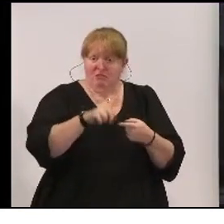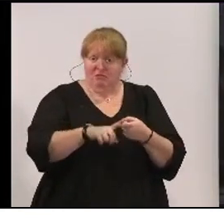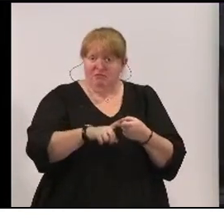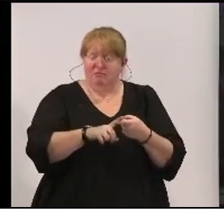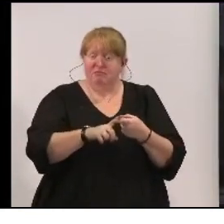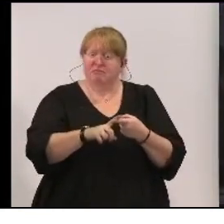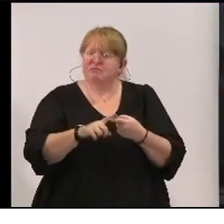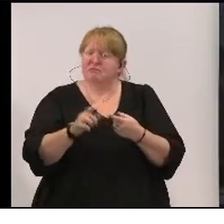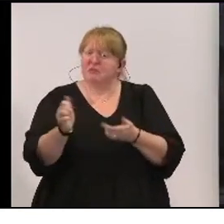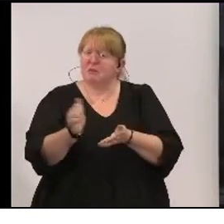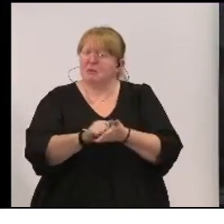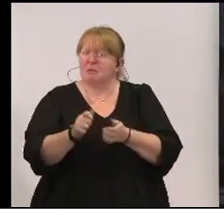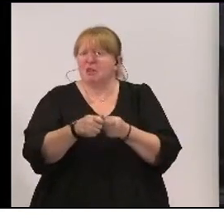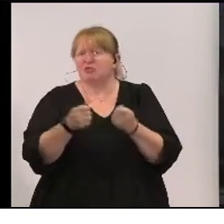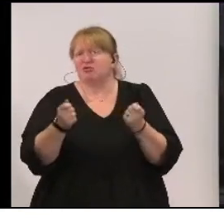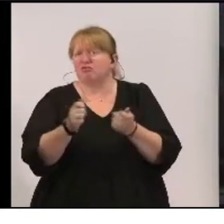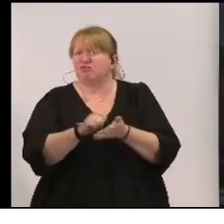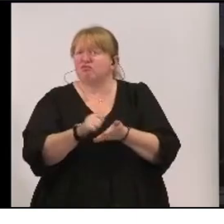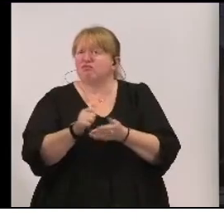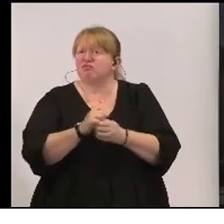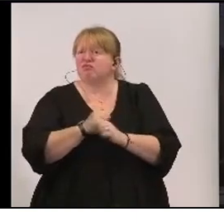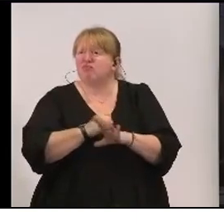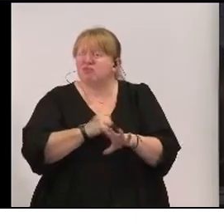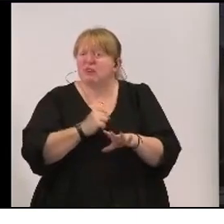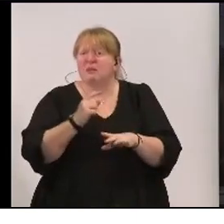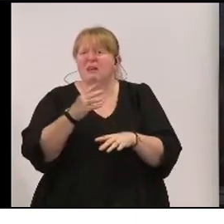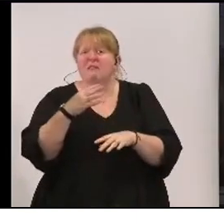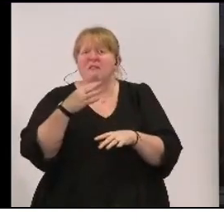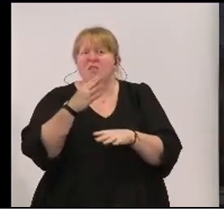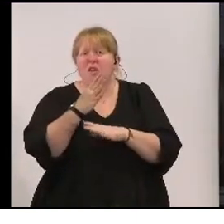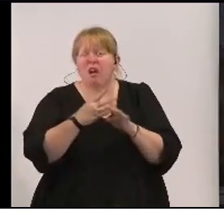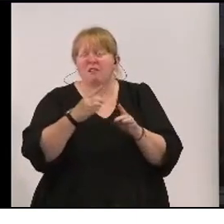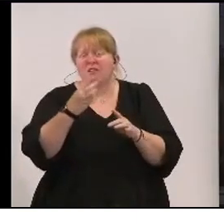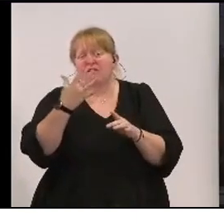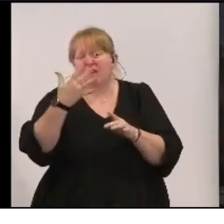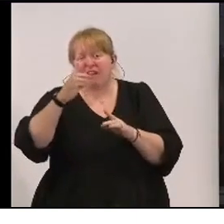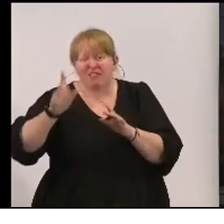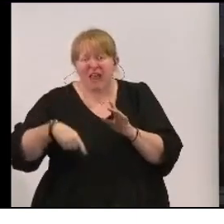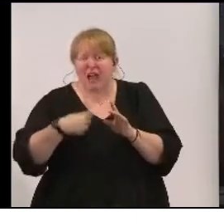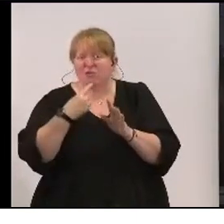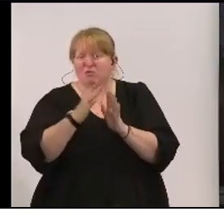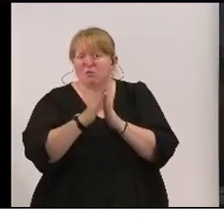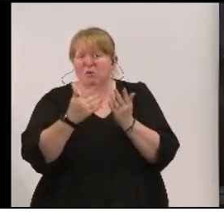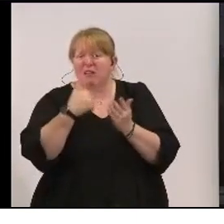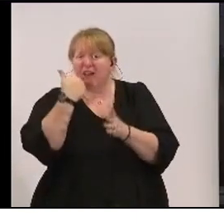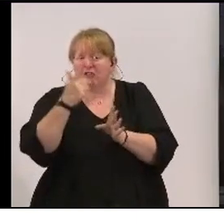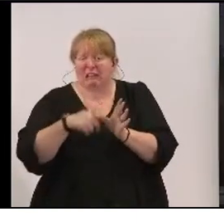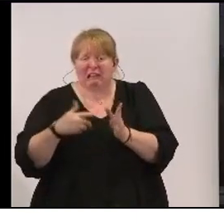We publish around about four and a half to 5000 books a year, a mixture